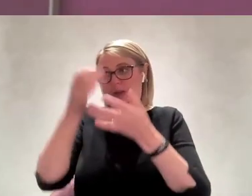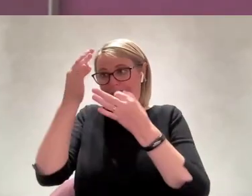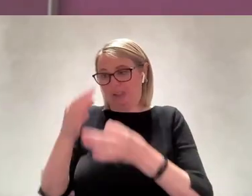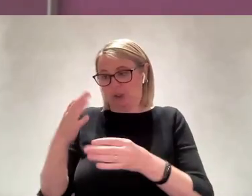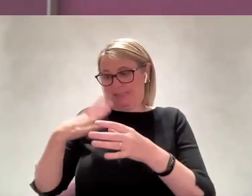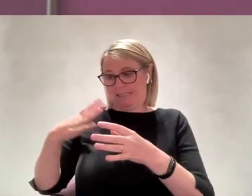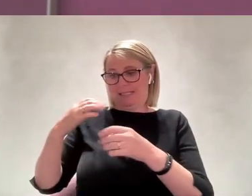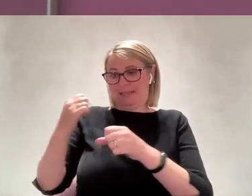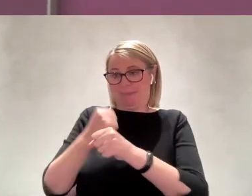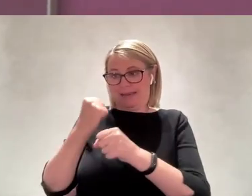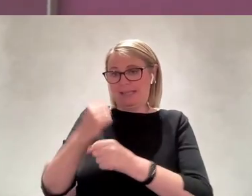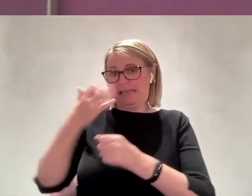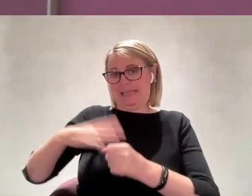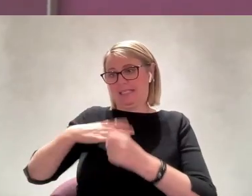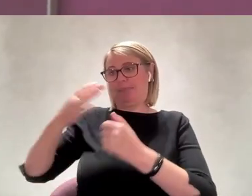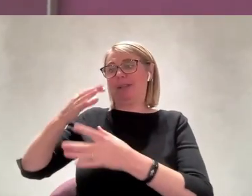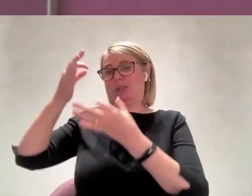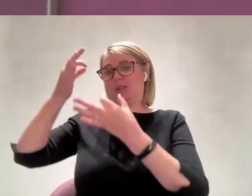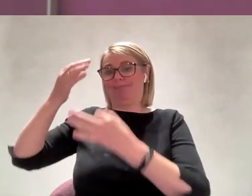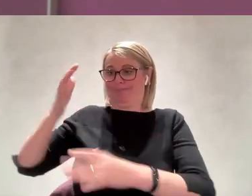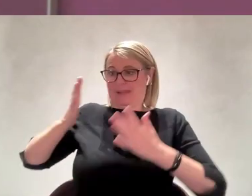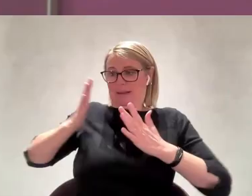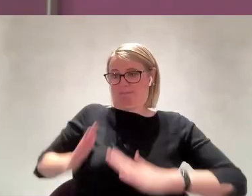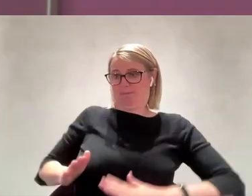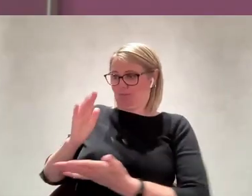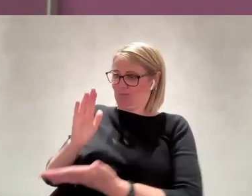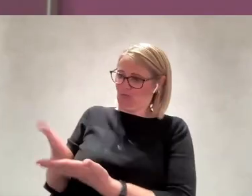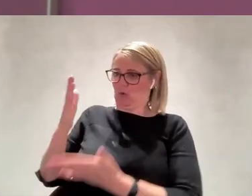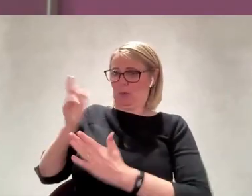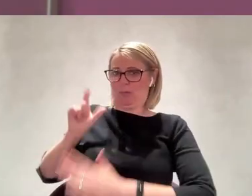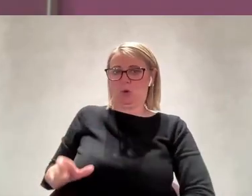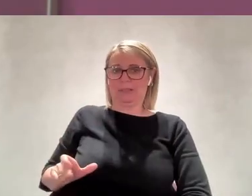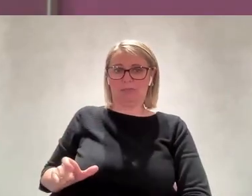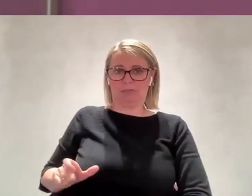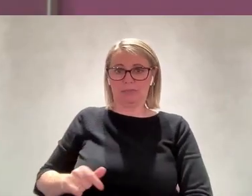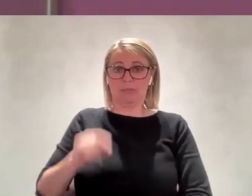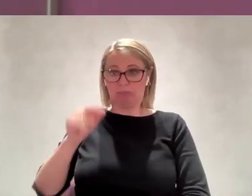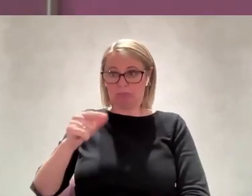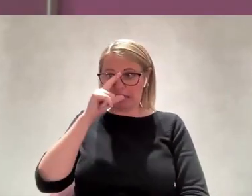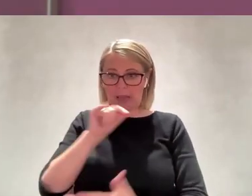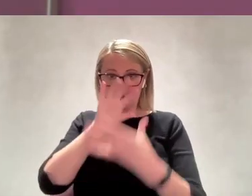needs to be kept human. Explainability, as I also touched on, are you able to